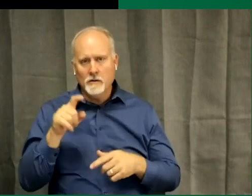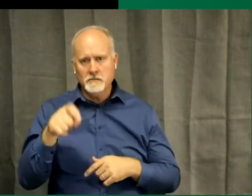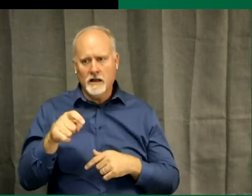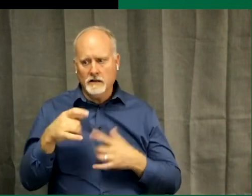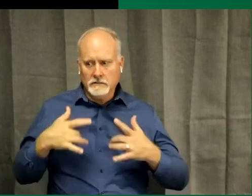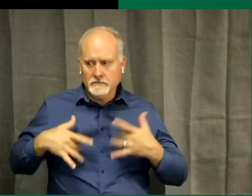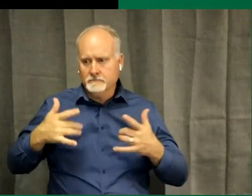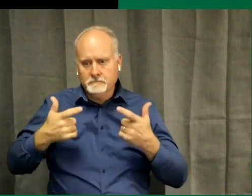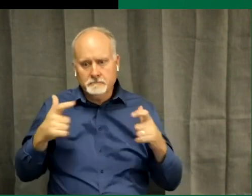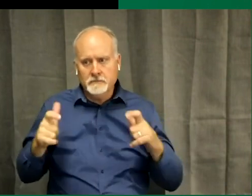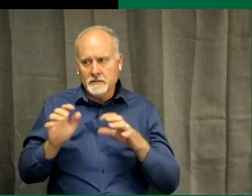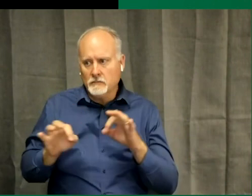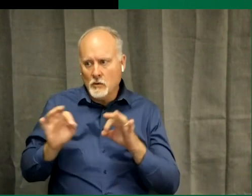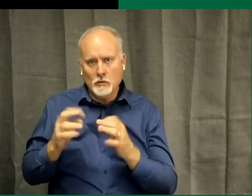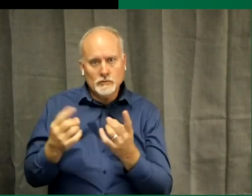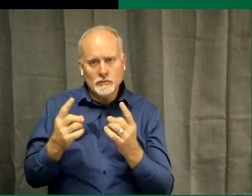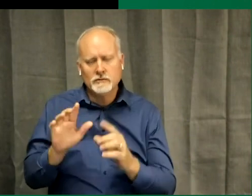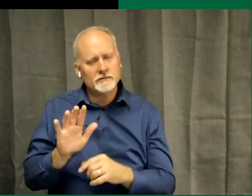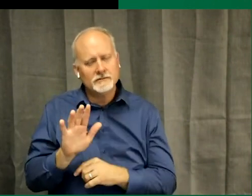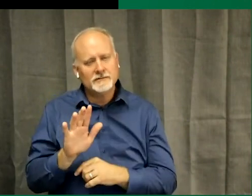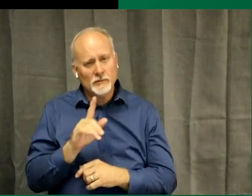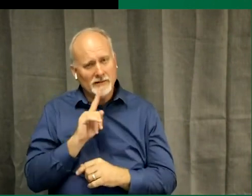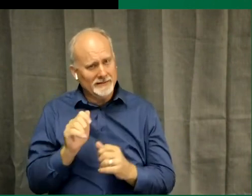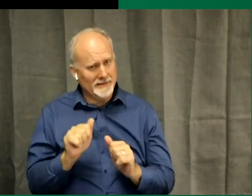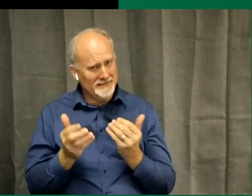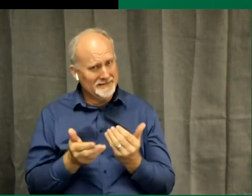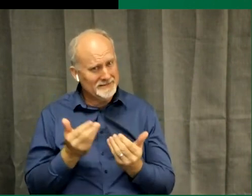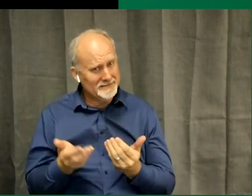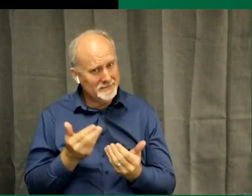takes up a lot of our time when essentially it can be something as small as going for a walk